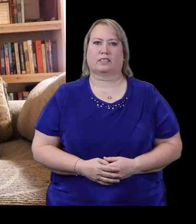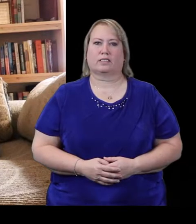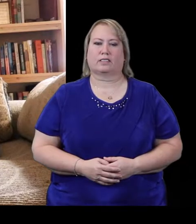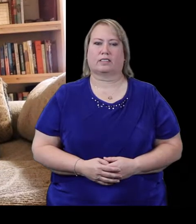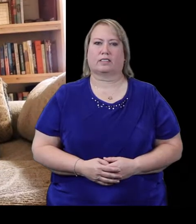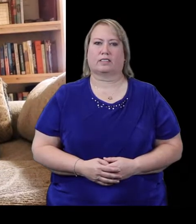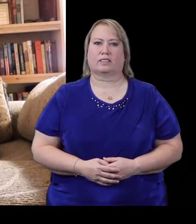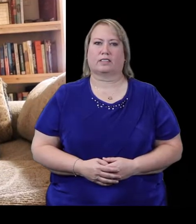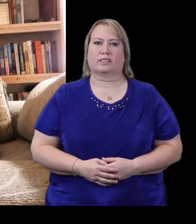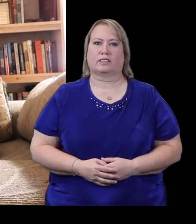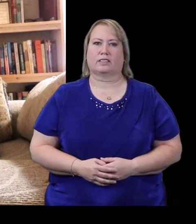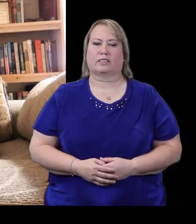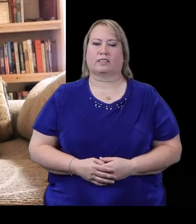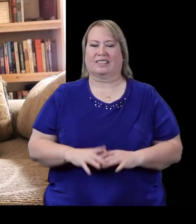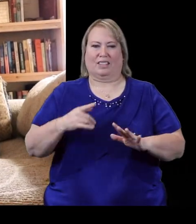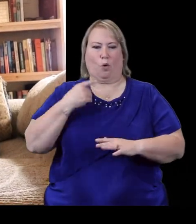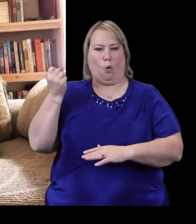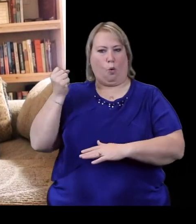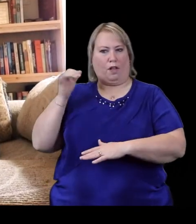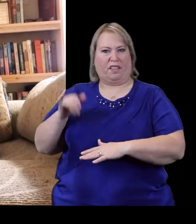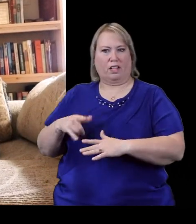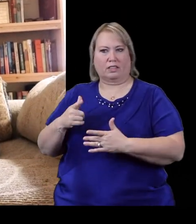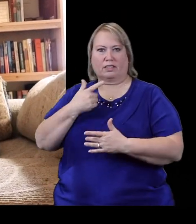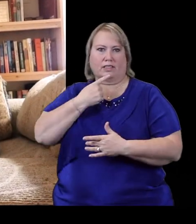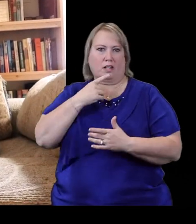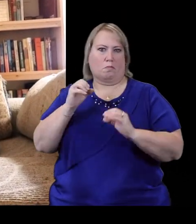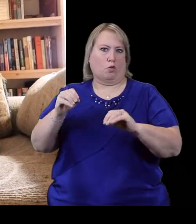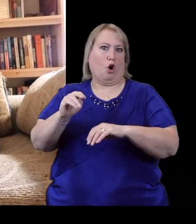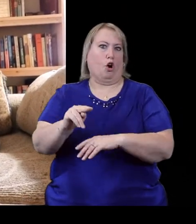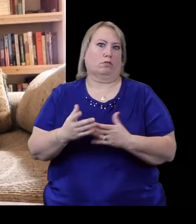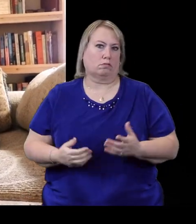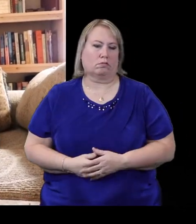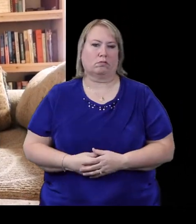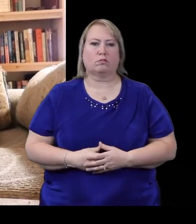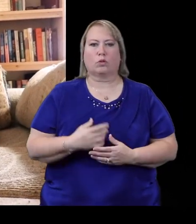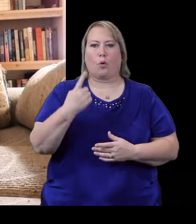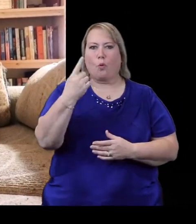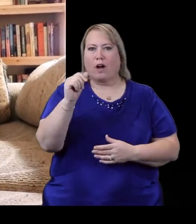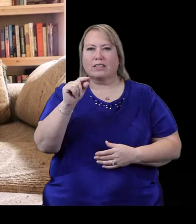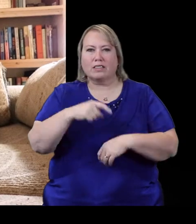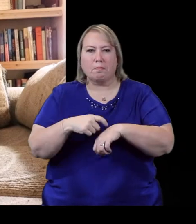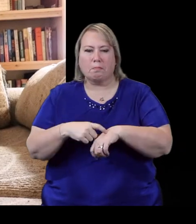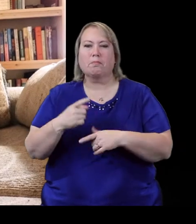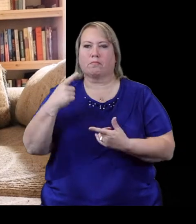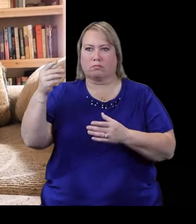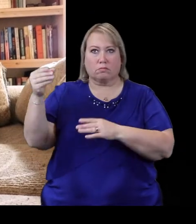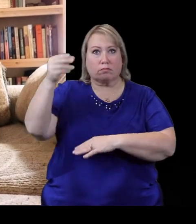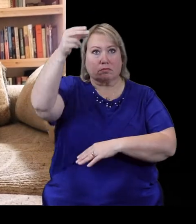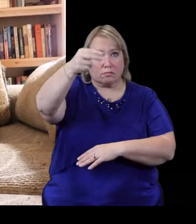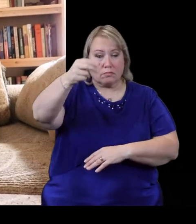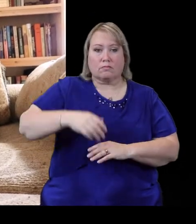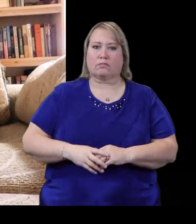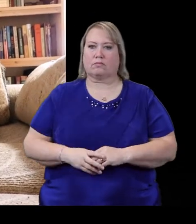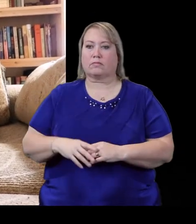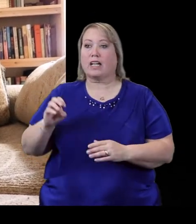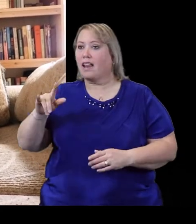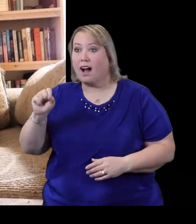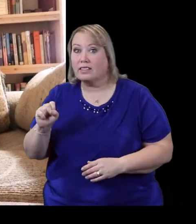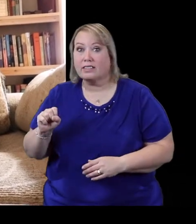And just kind of hold this and say put it on and give it to him one at a time. Elias, good listening.